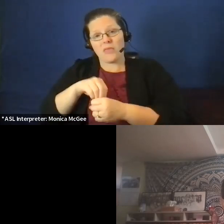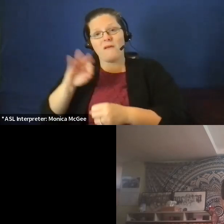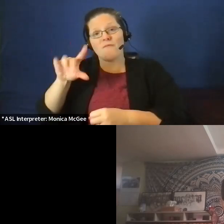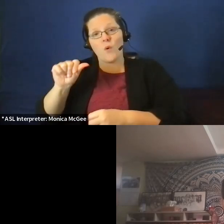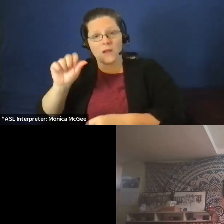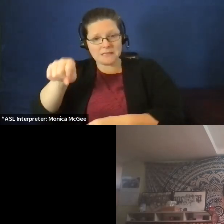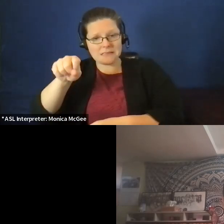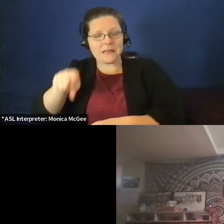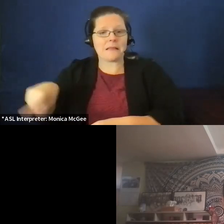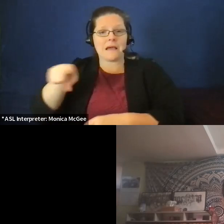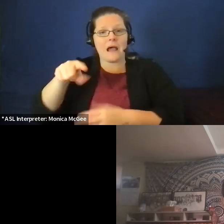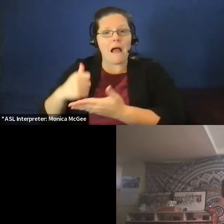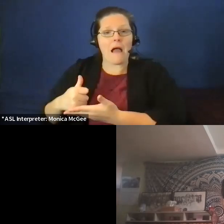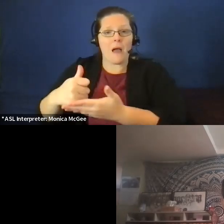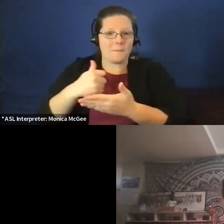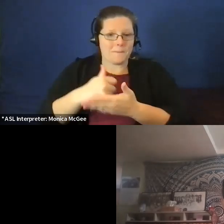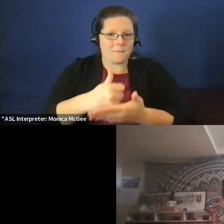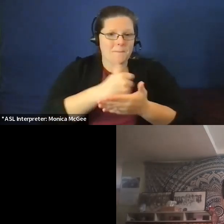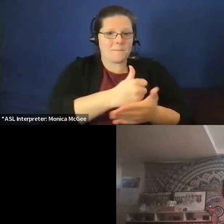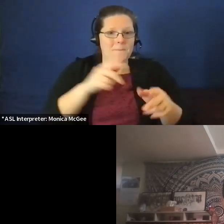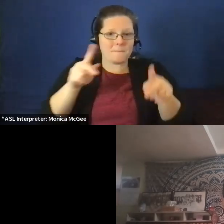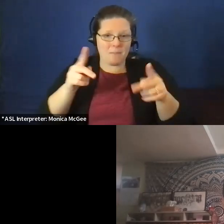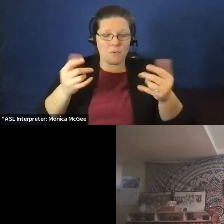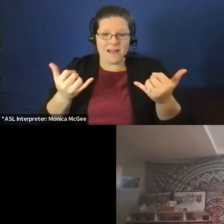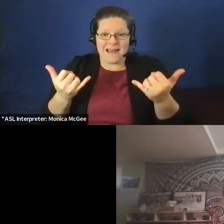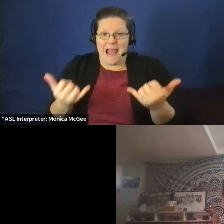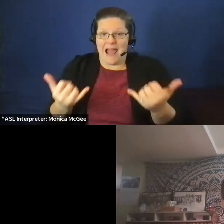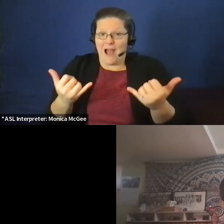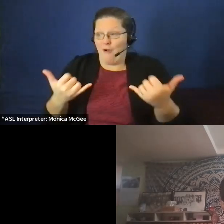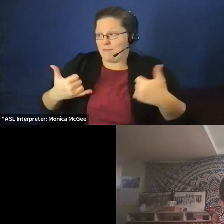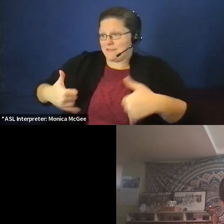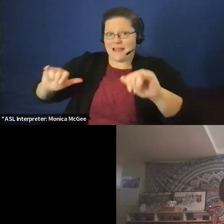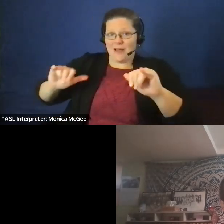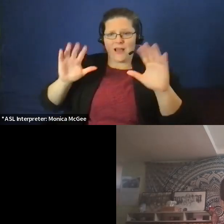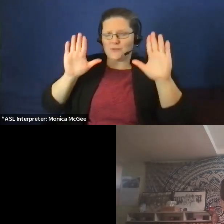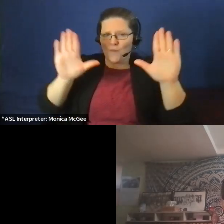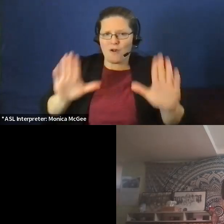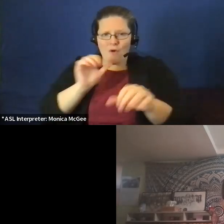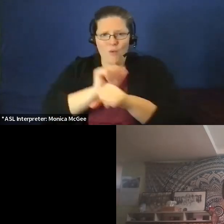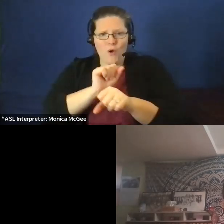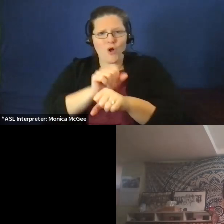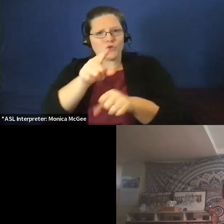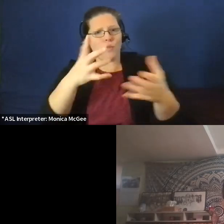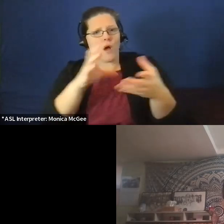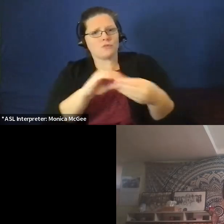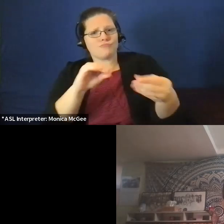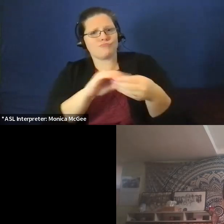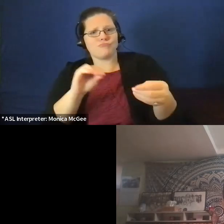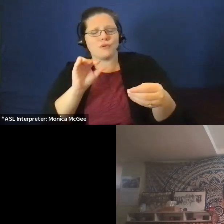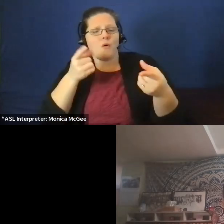want to spend time -- you haven't touched too much on -- your centers for independent living throughout